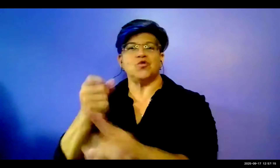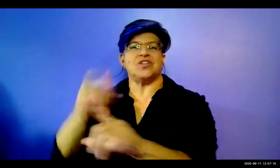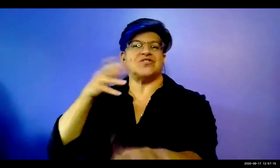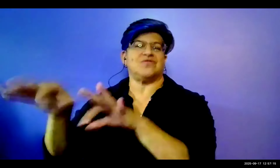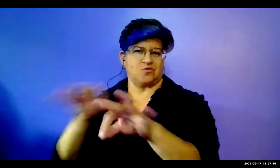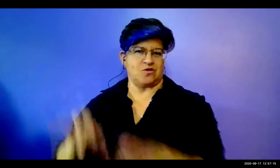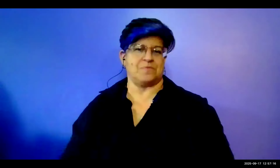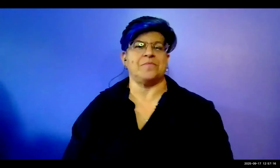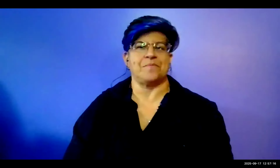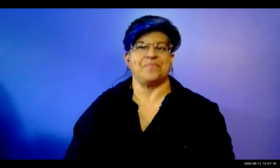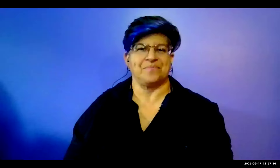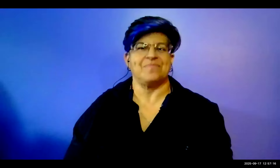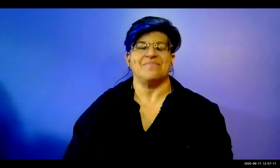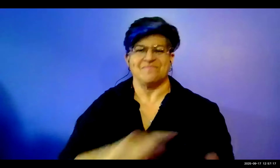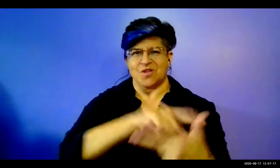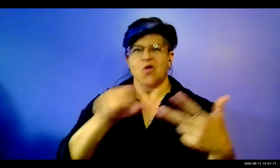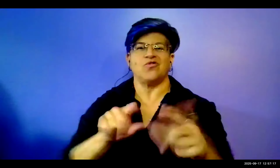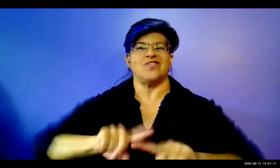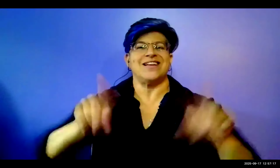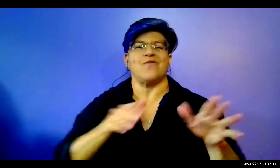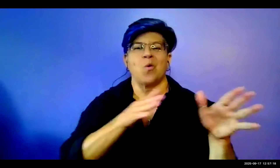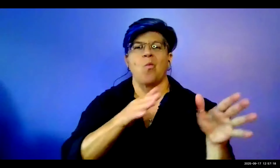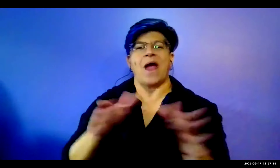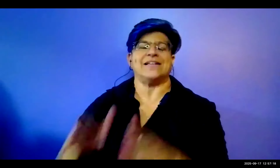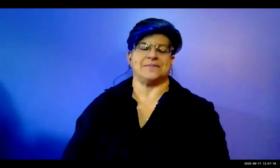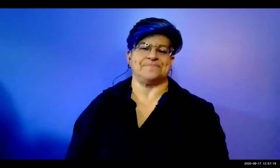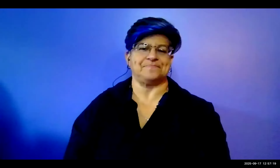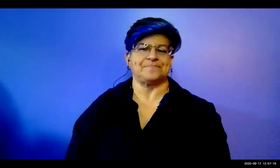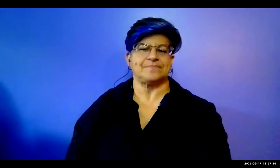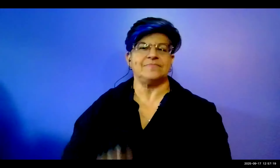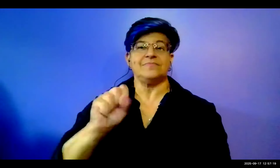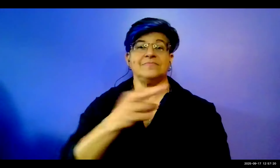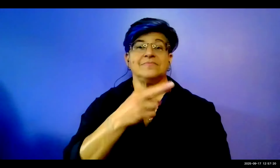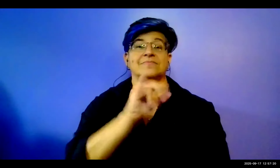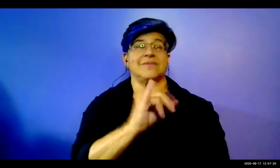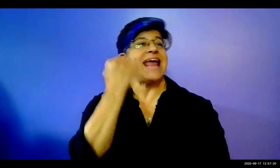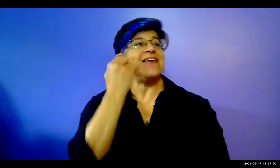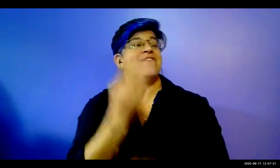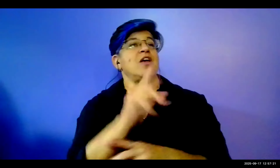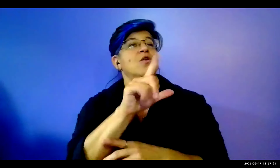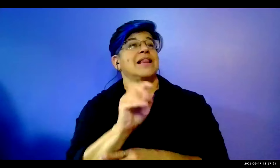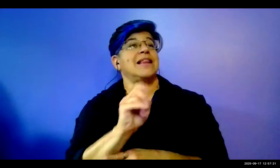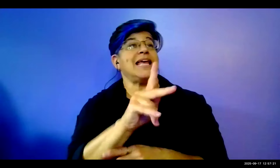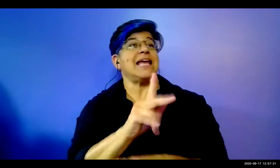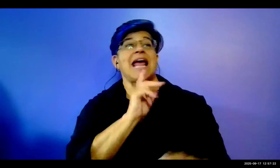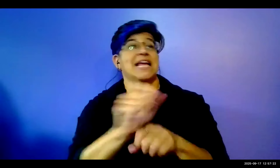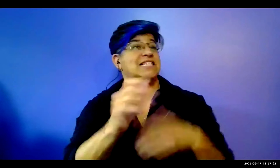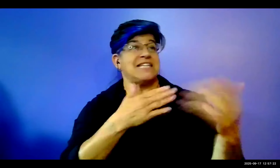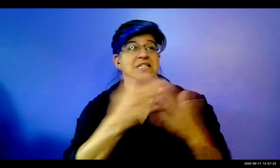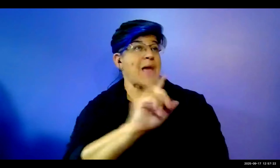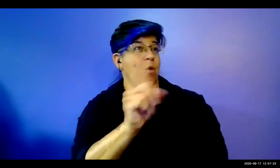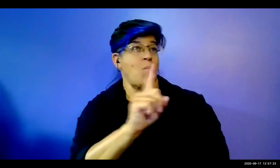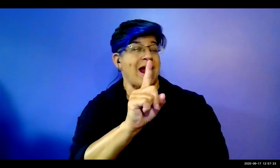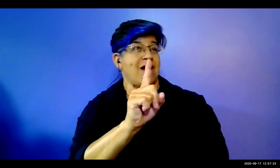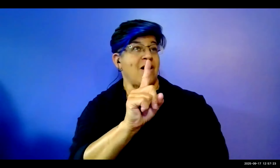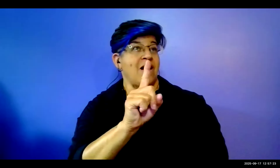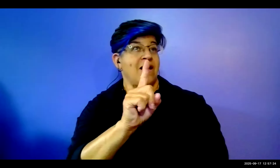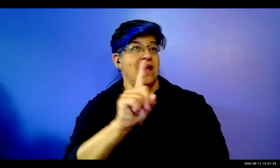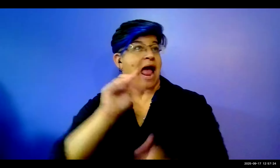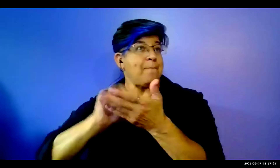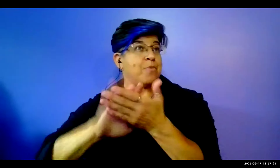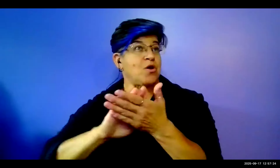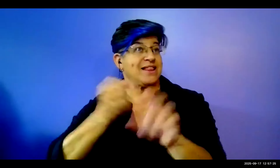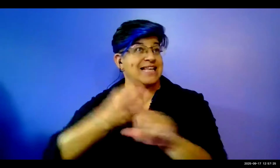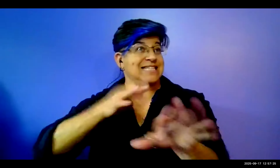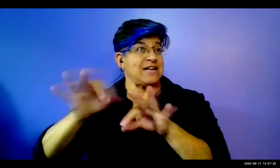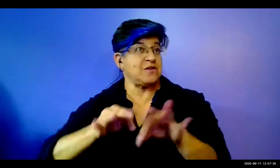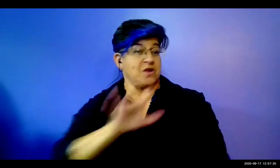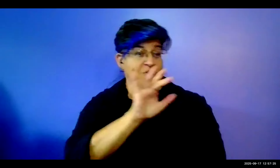Yeah, okay. Right, and if I use a link, it actually doesn't matter where I've put the extended description, because I'll click on it and get to it.